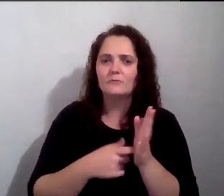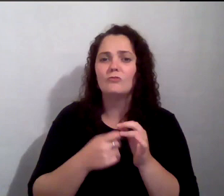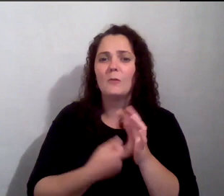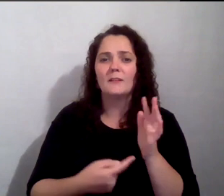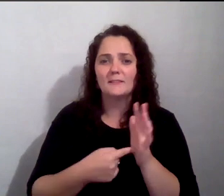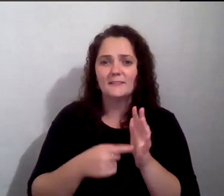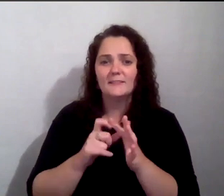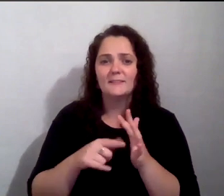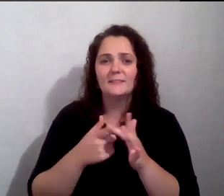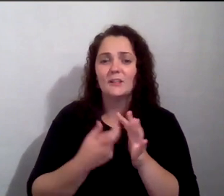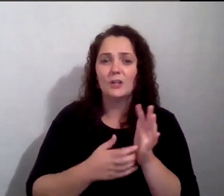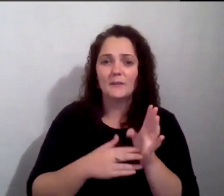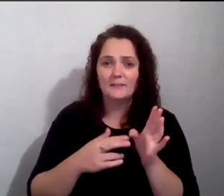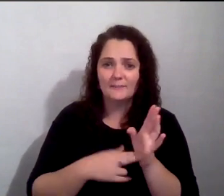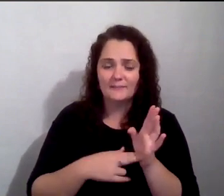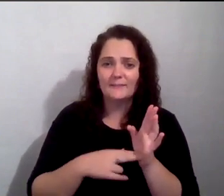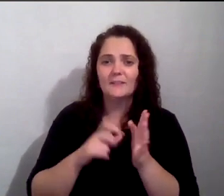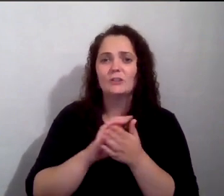representative of Australian cultural identity